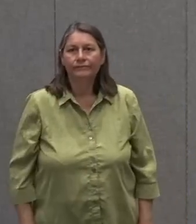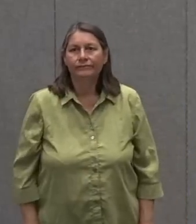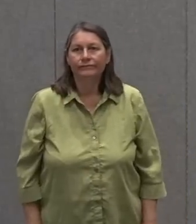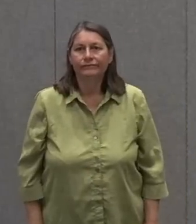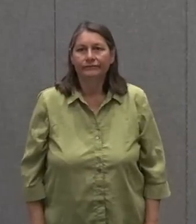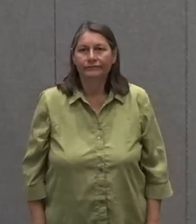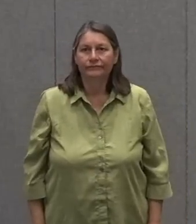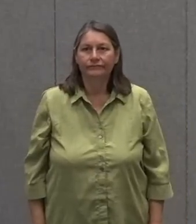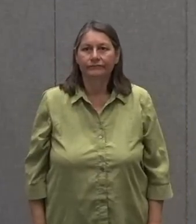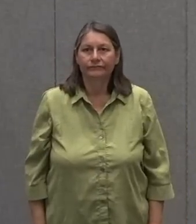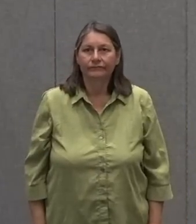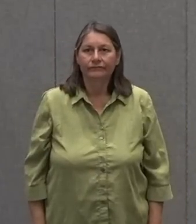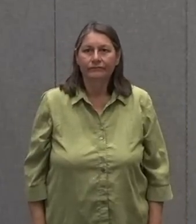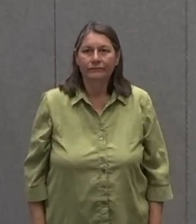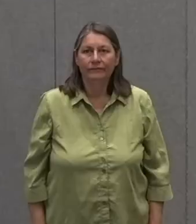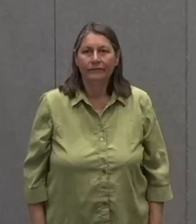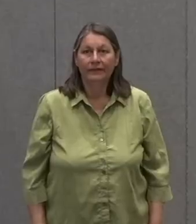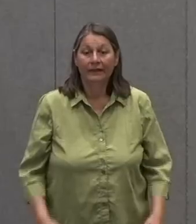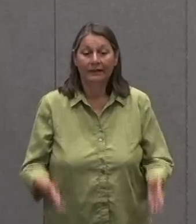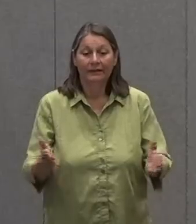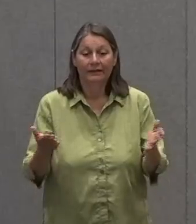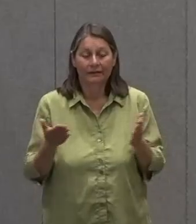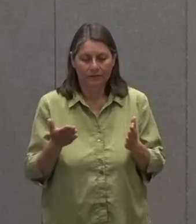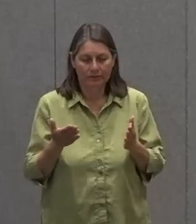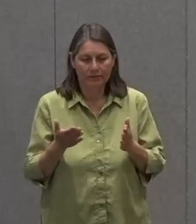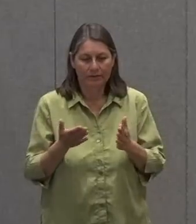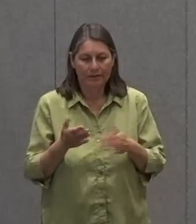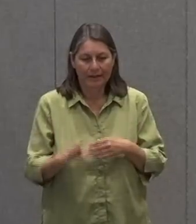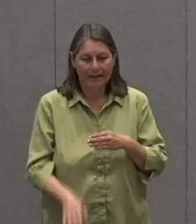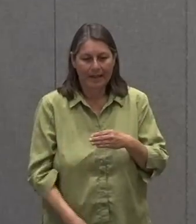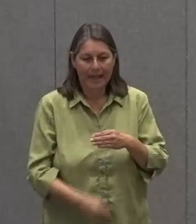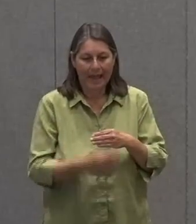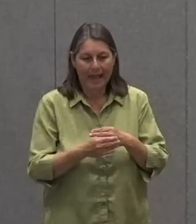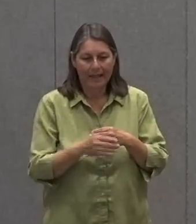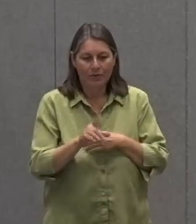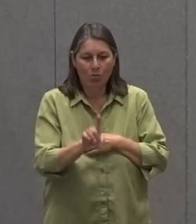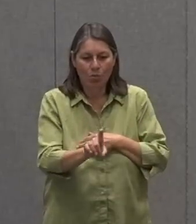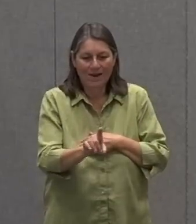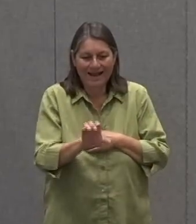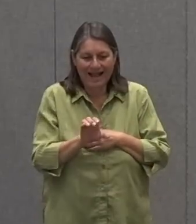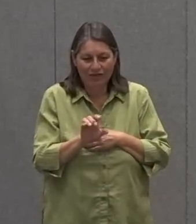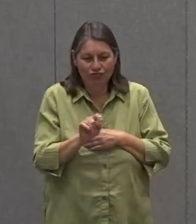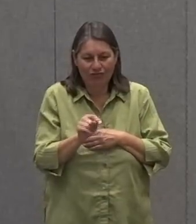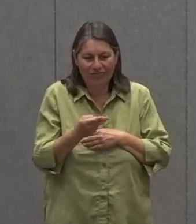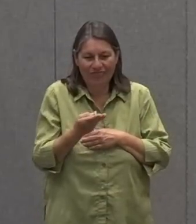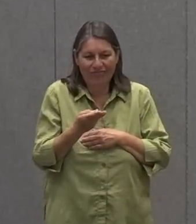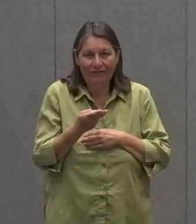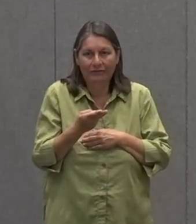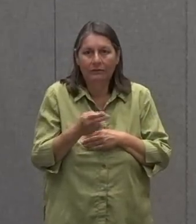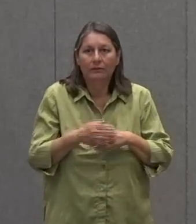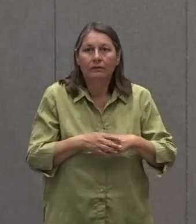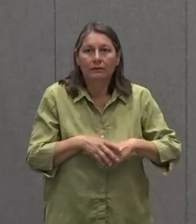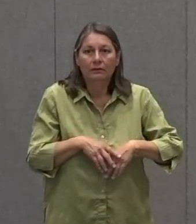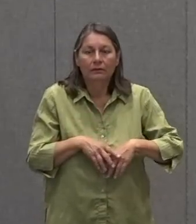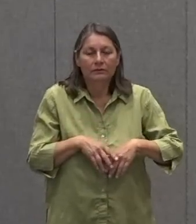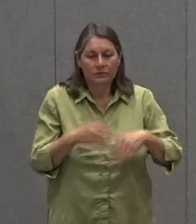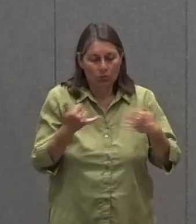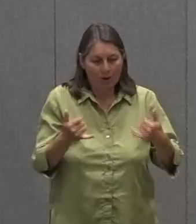One hundredth more. Okay, my hundredths have a two right now. I have two hundredths in there.